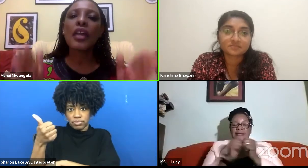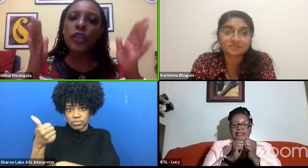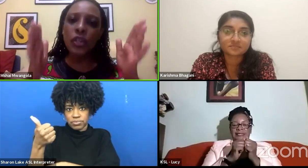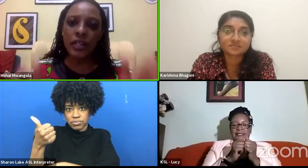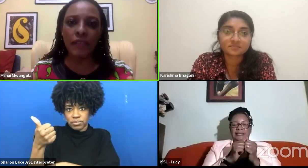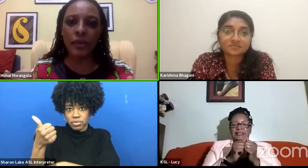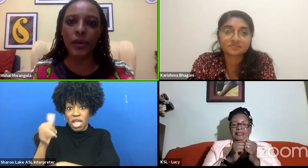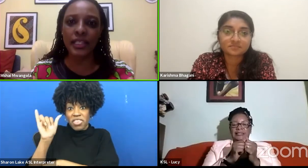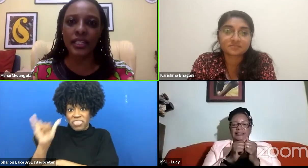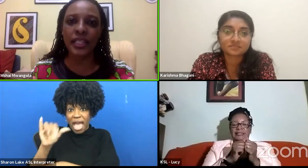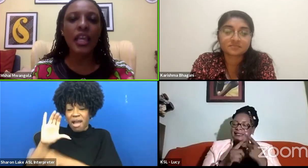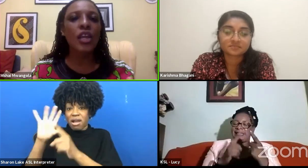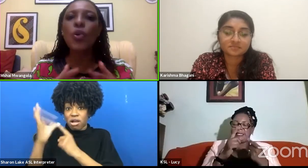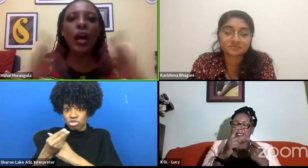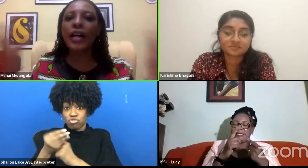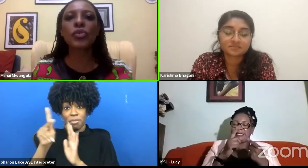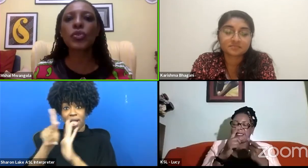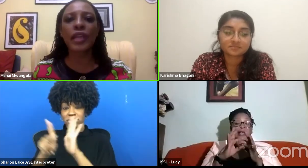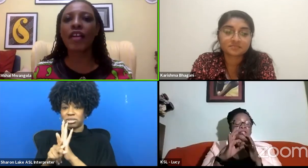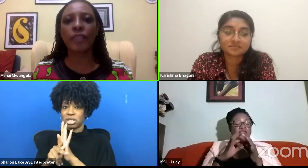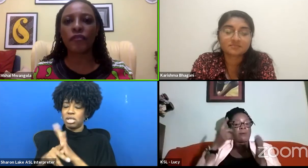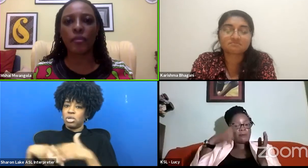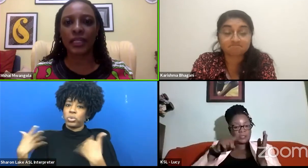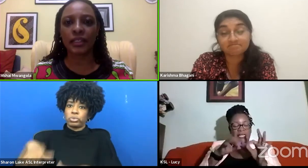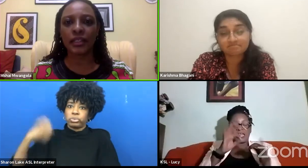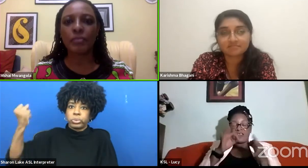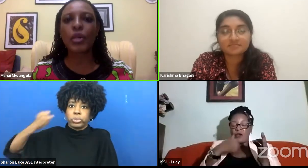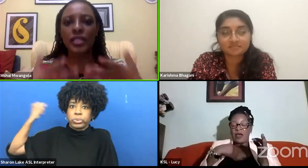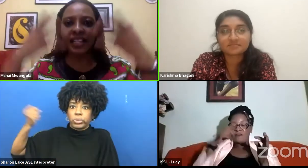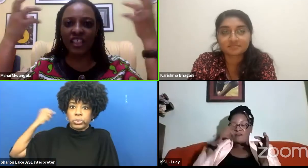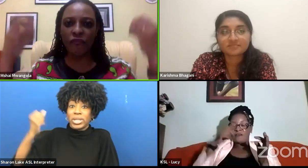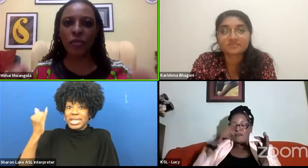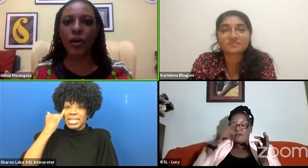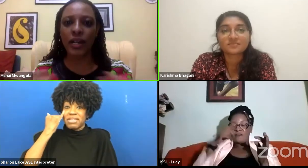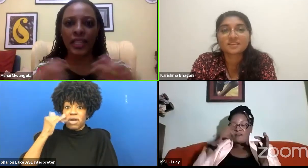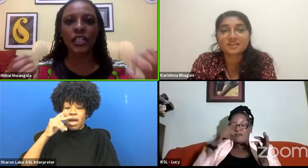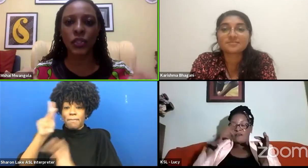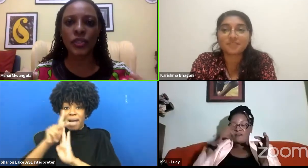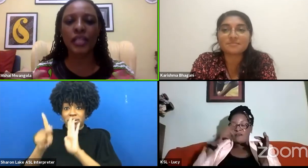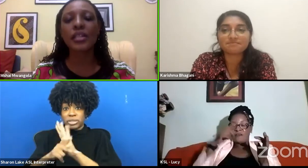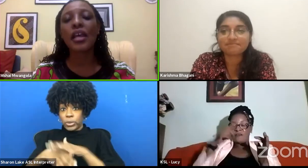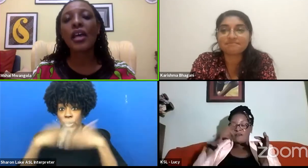If you don't have a policy, you can't go to the government for money because that's the framework that it uses.